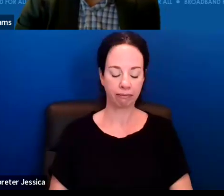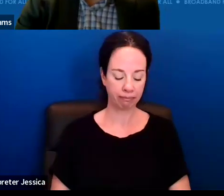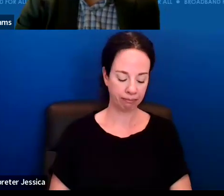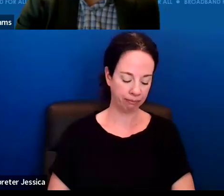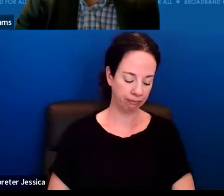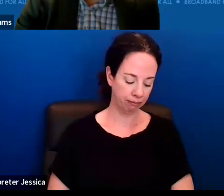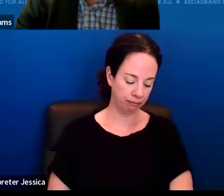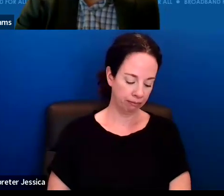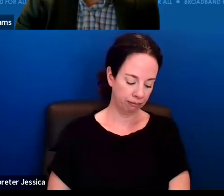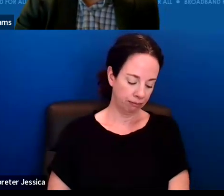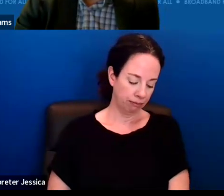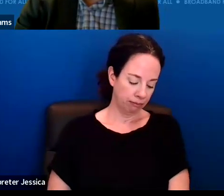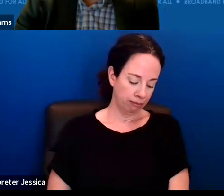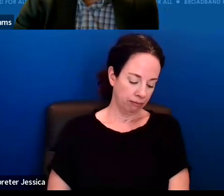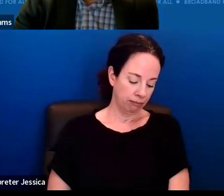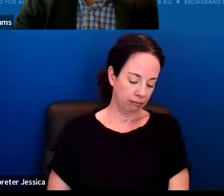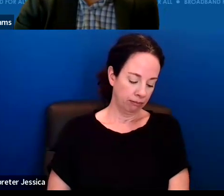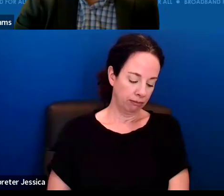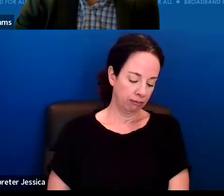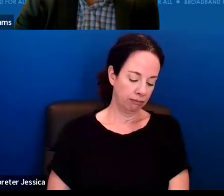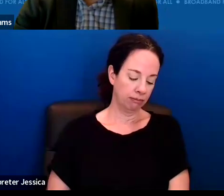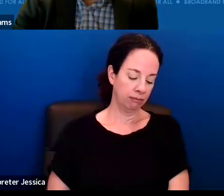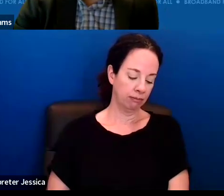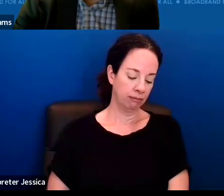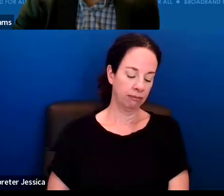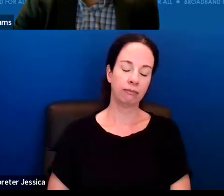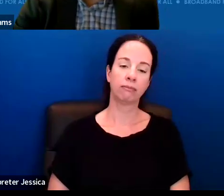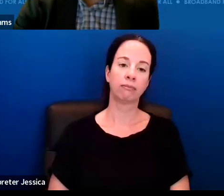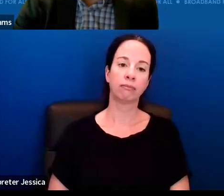Really important. Thank you so much, Erin. I think we're going to have to come back and do a whole